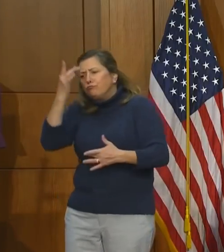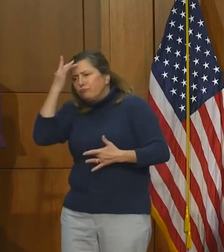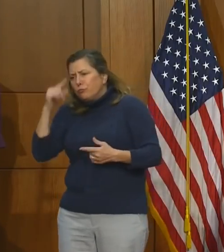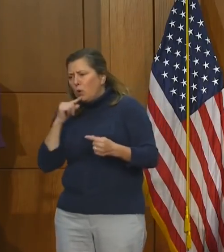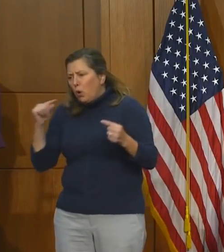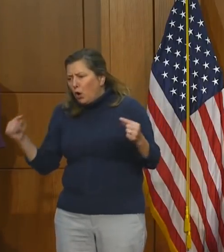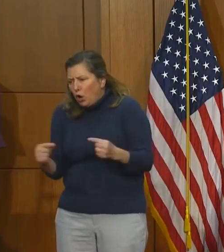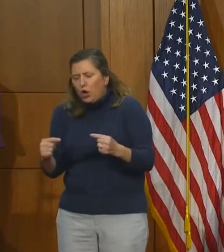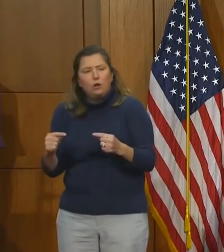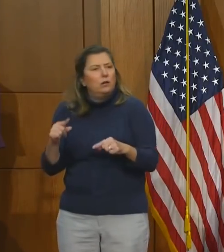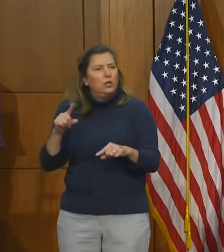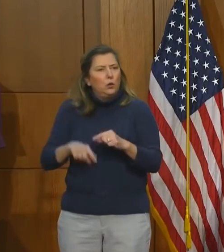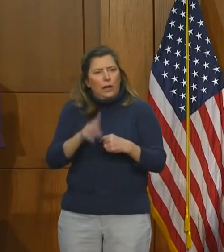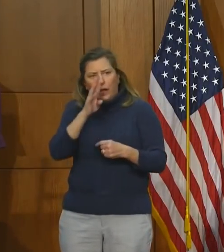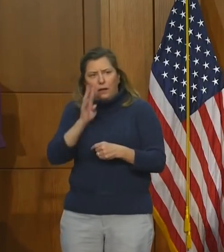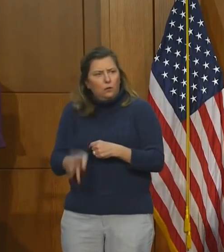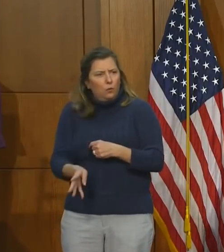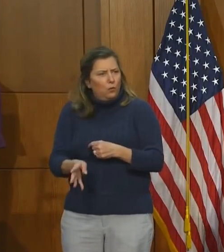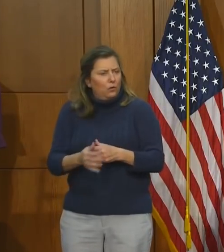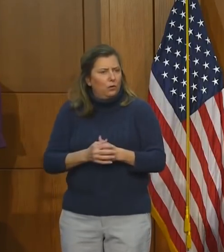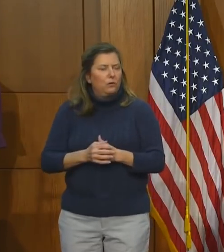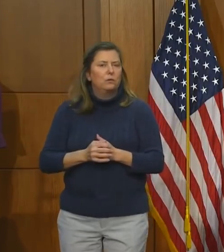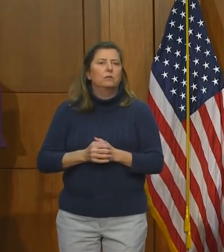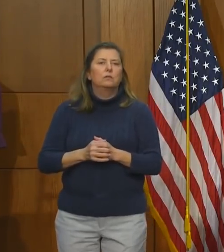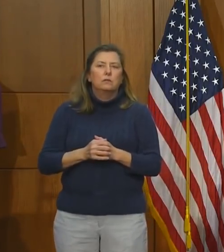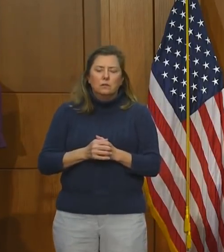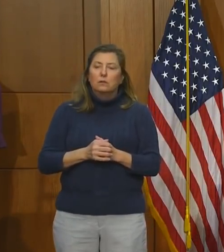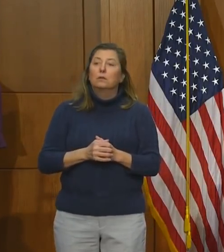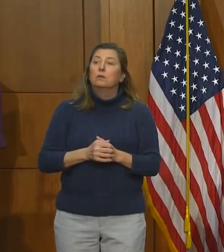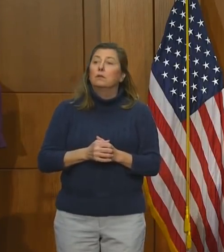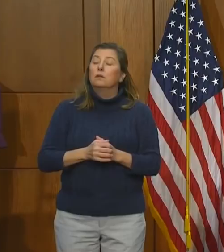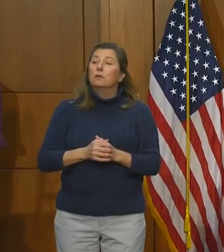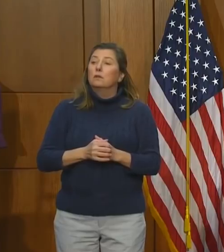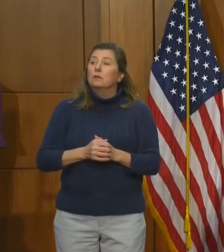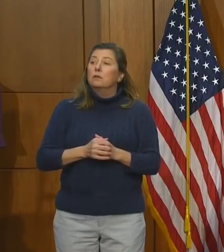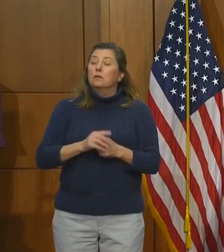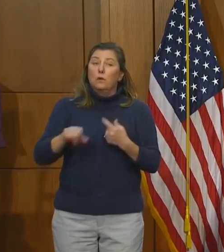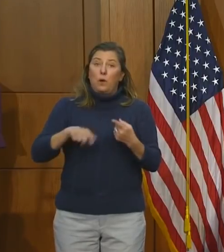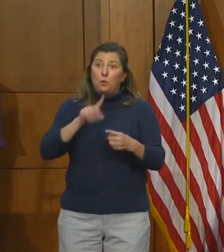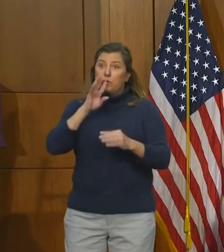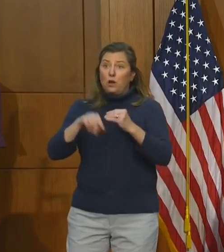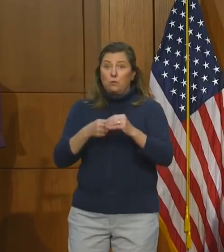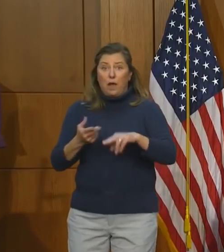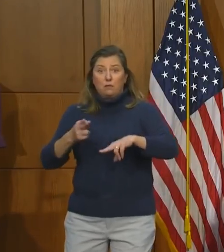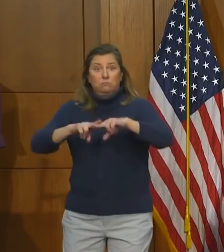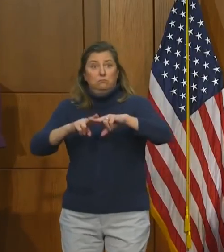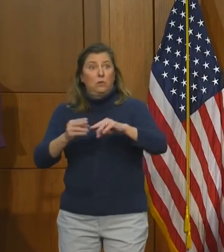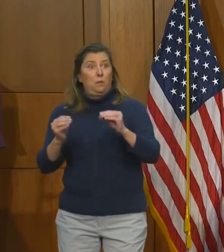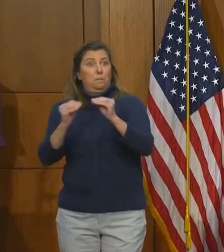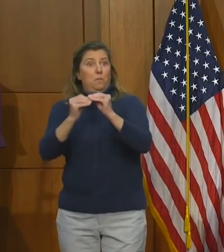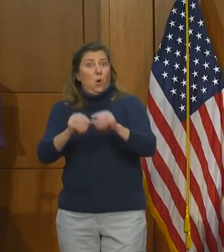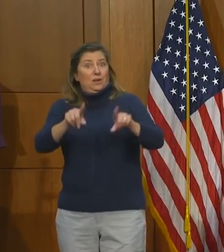GO. WHY WE NEED TO BE CAREFUL OF THE CORONAVIRUS WE SHOULD NOT LET ILLNESSES OR INJURIES